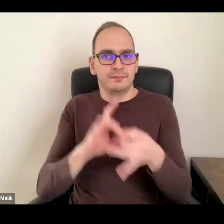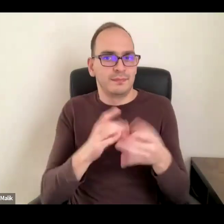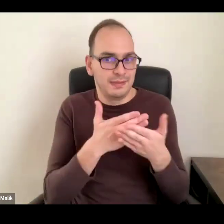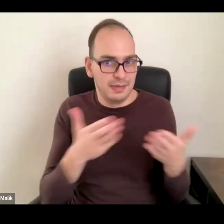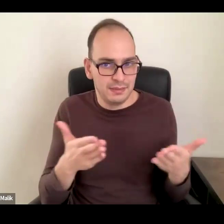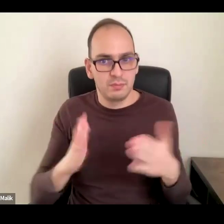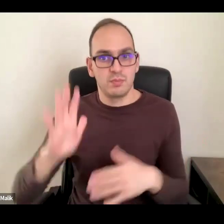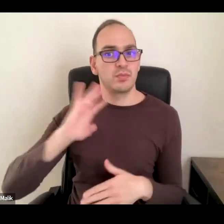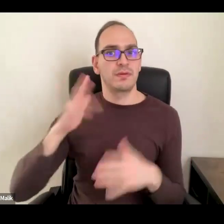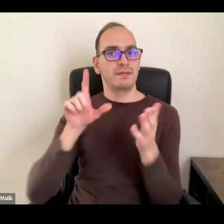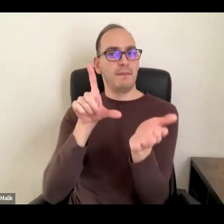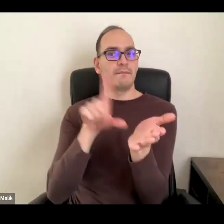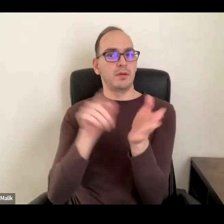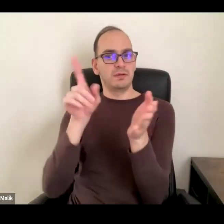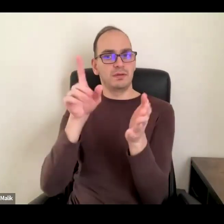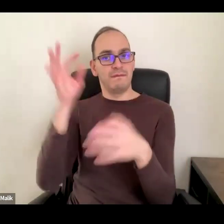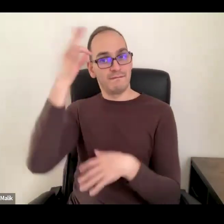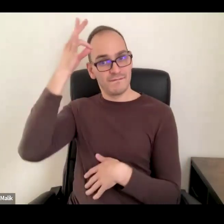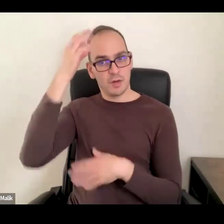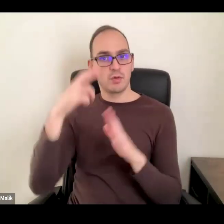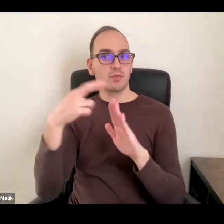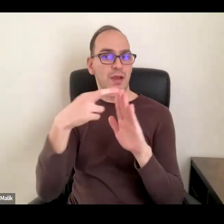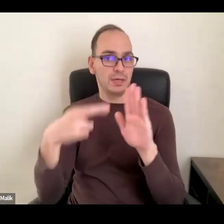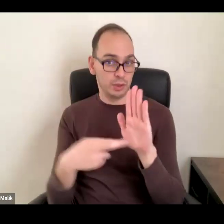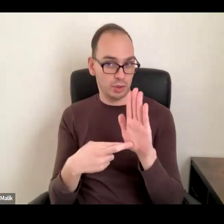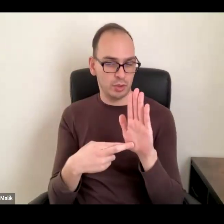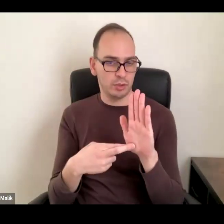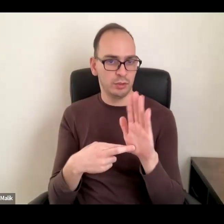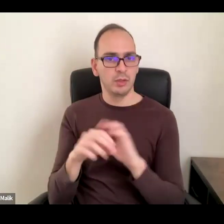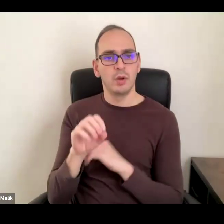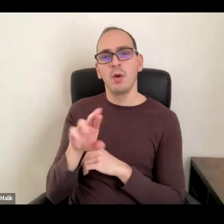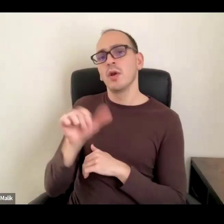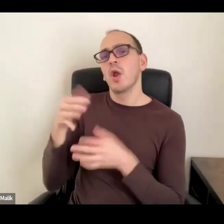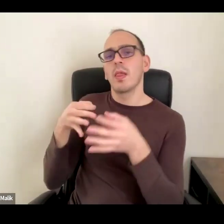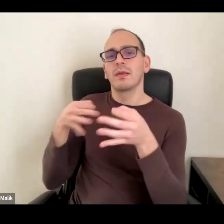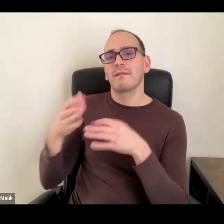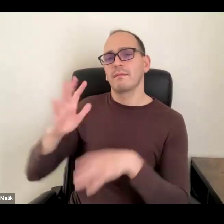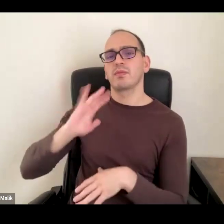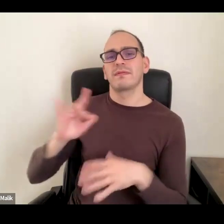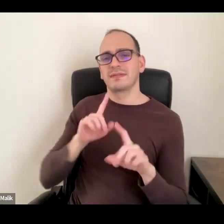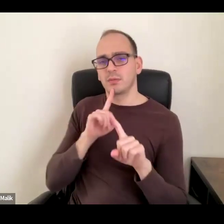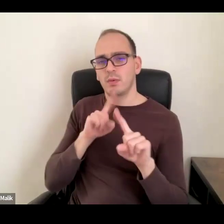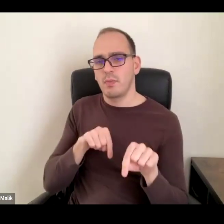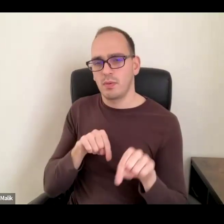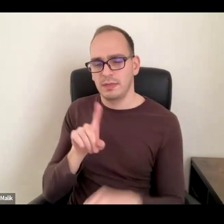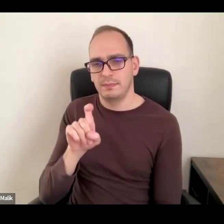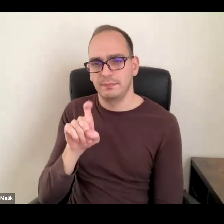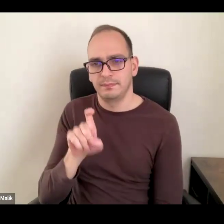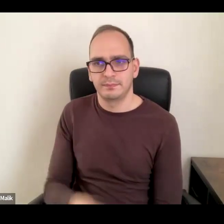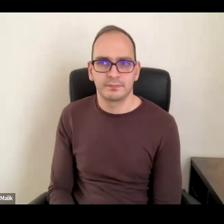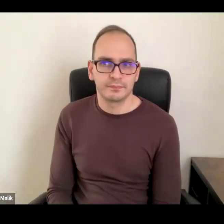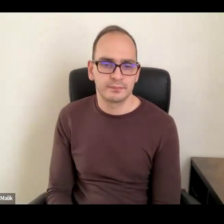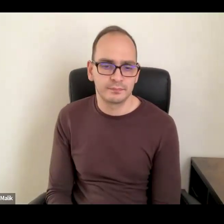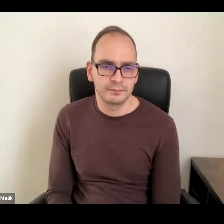previously published in the Federal Register or is there another definition of previously reported?